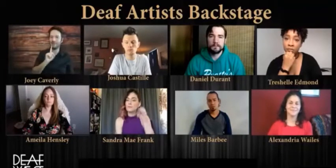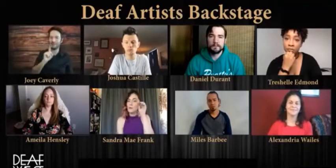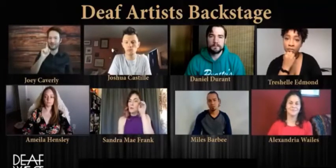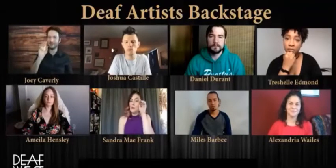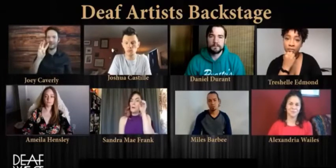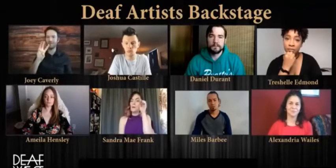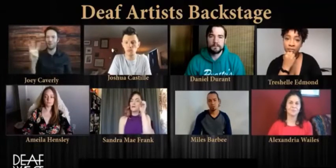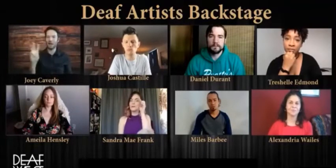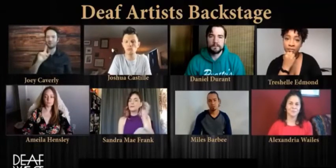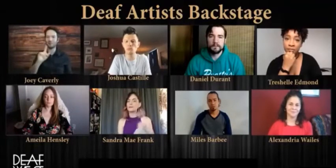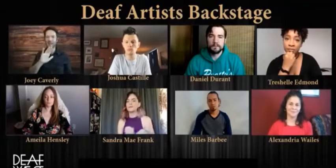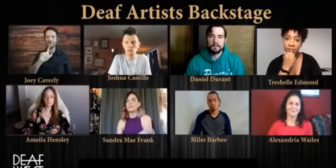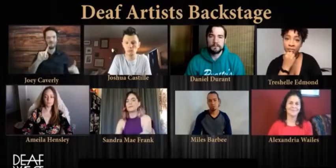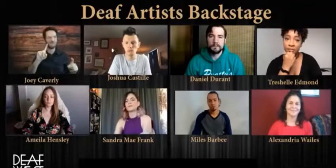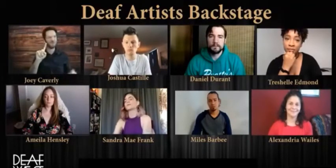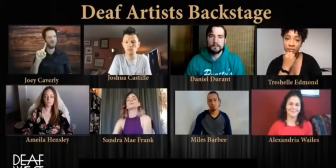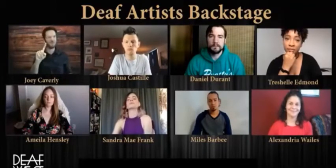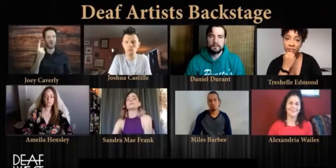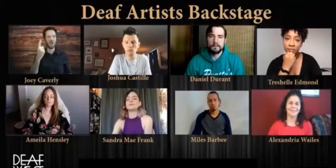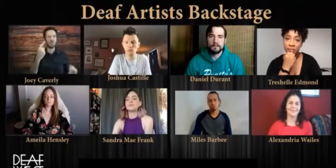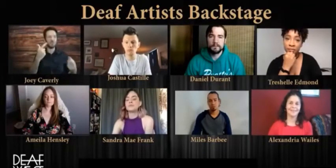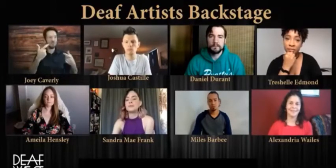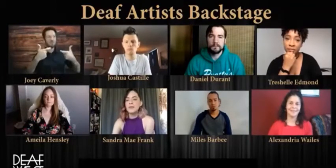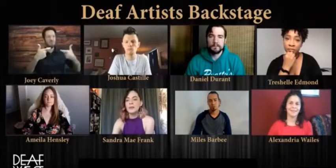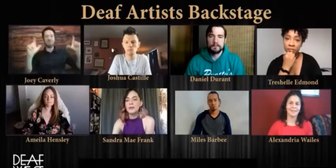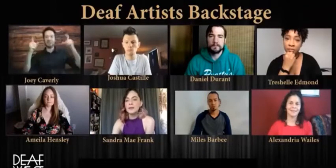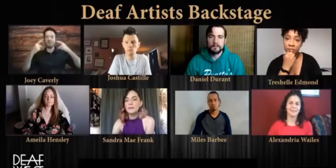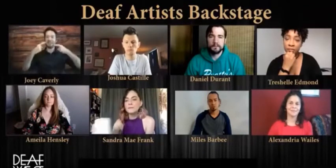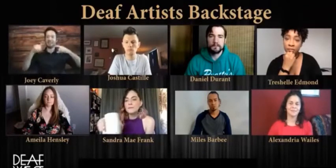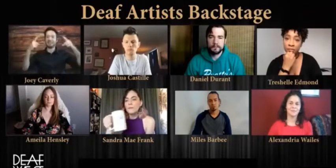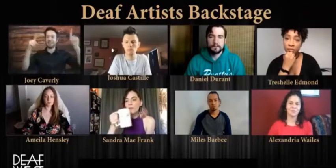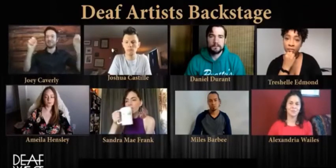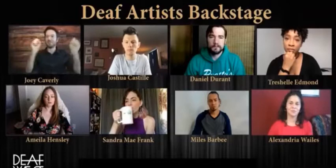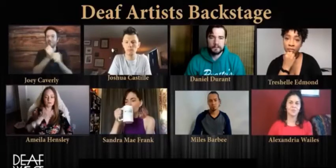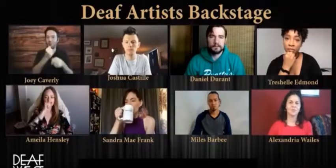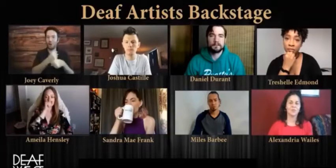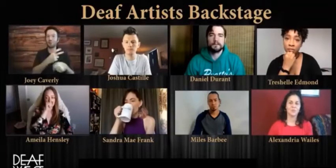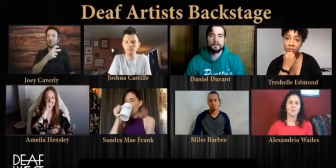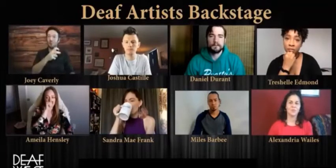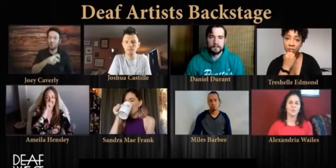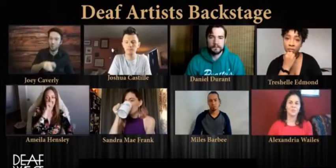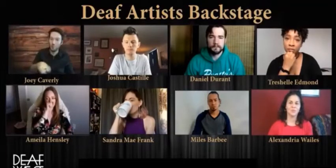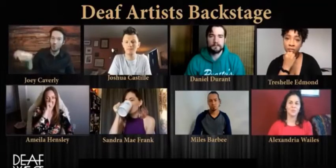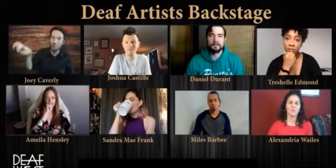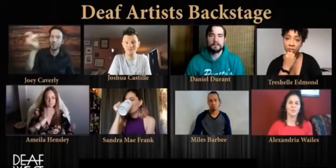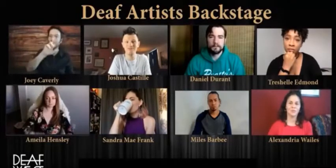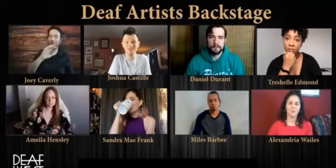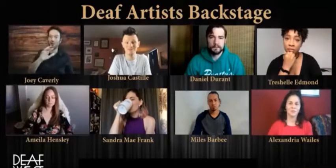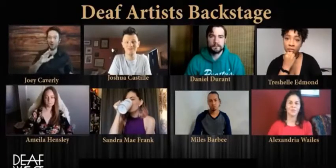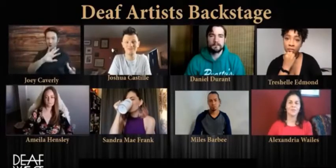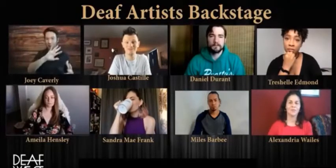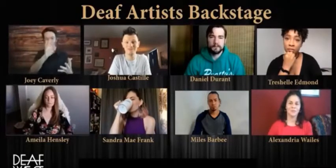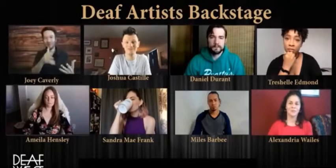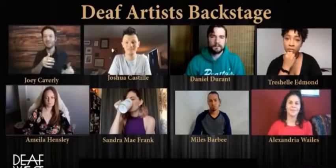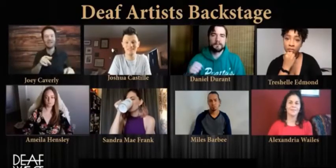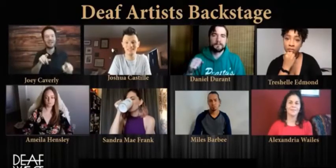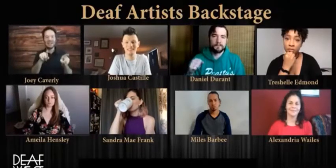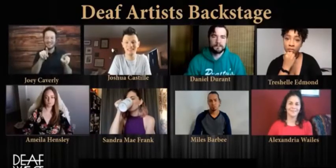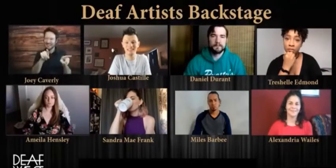You were involved in ‘Big River’ at Deaf West, which was one of the first large successful productions they did that toured.